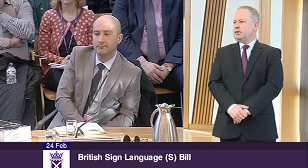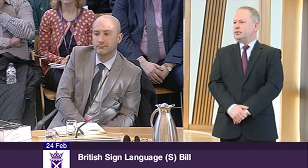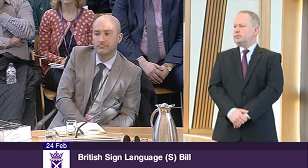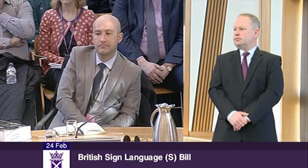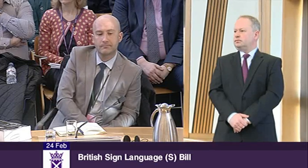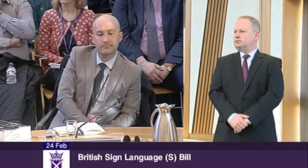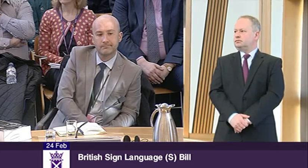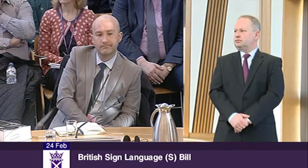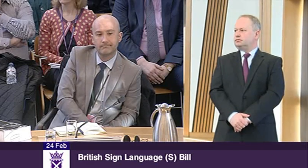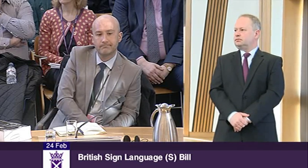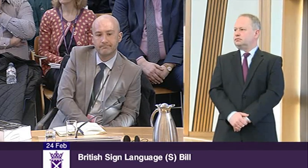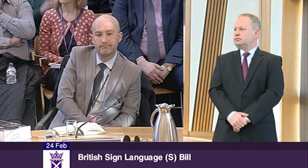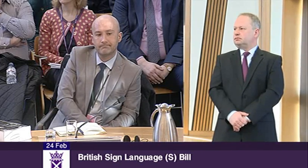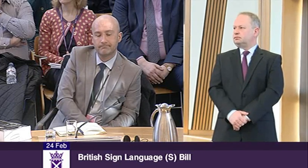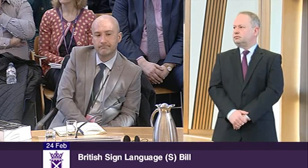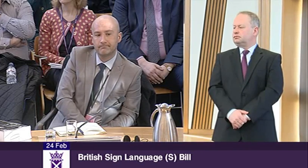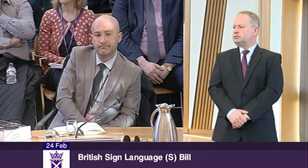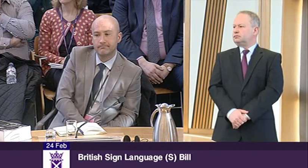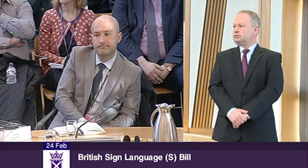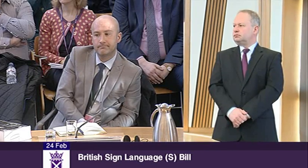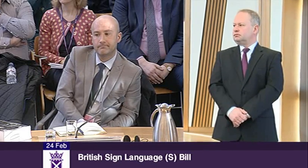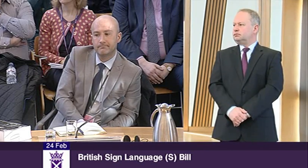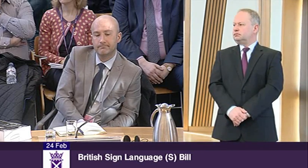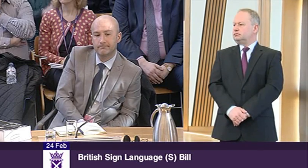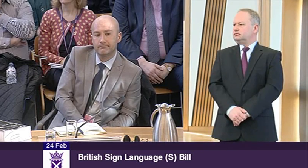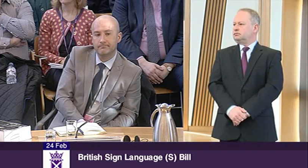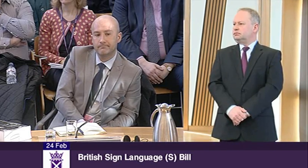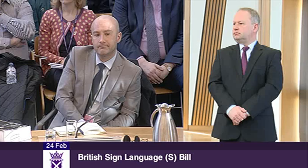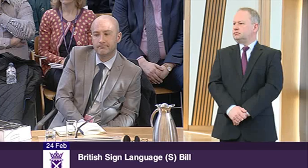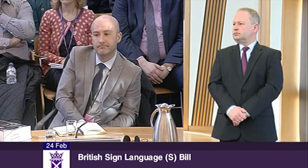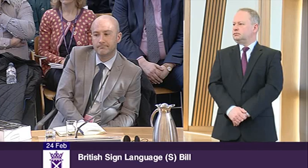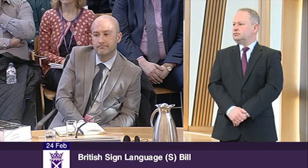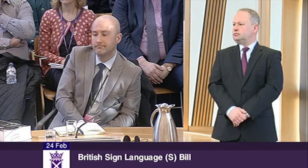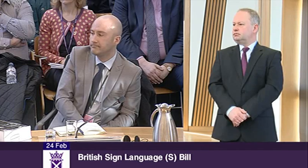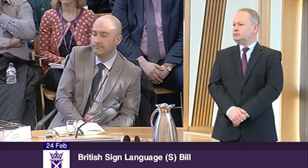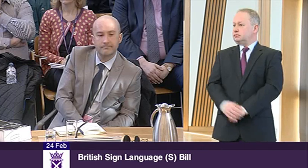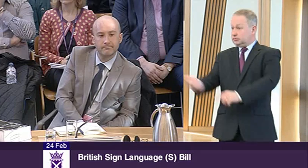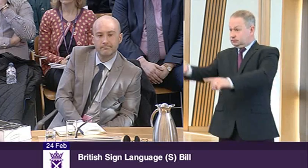a change of attitude towards the language and identifies it as a language is necessary.